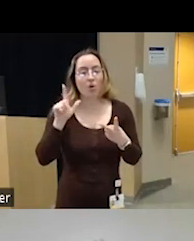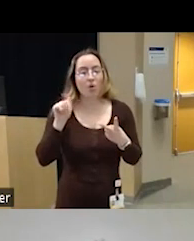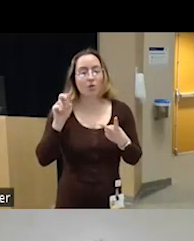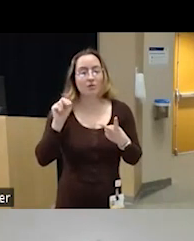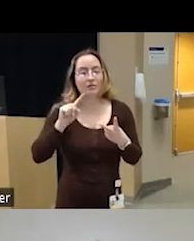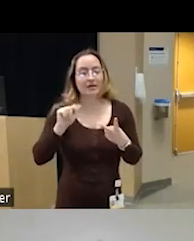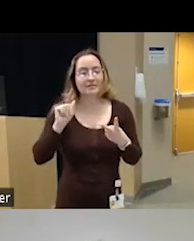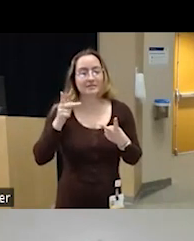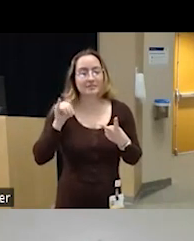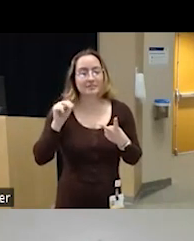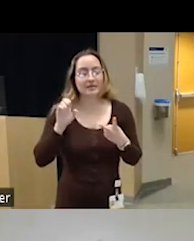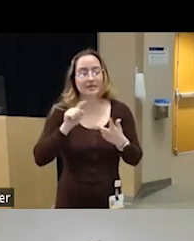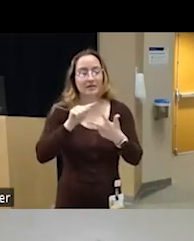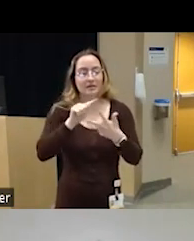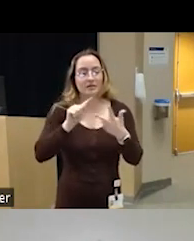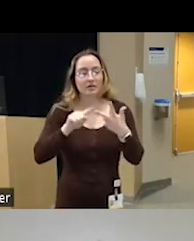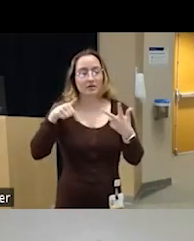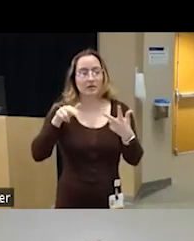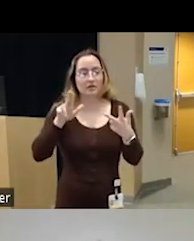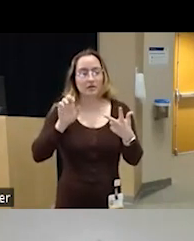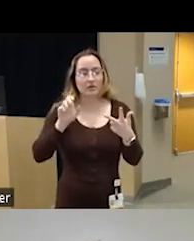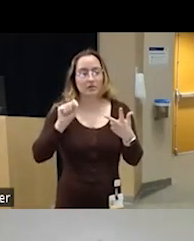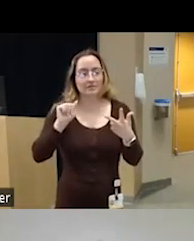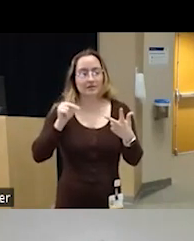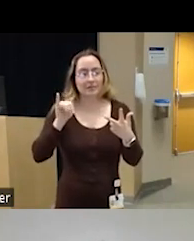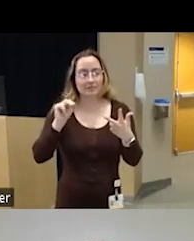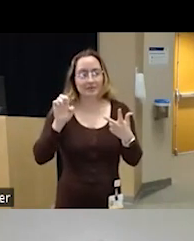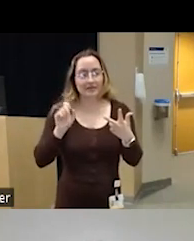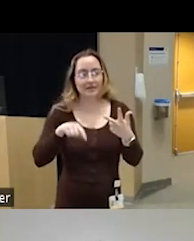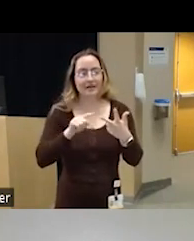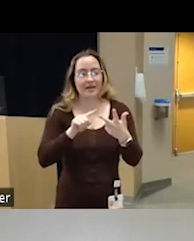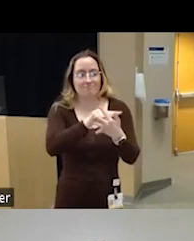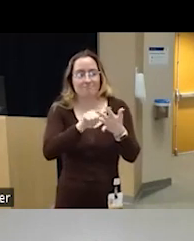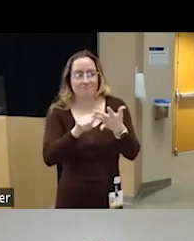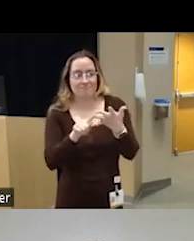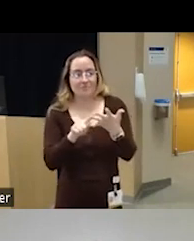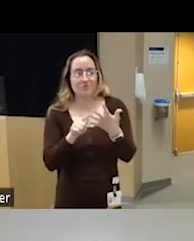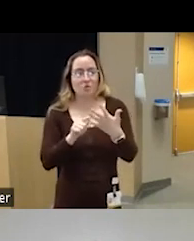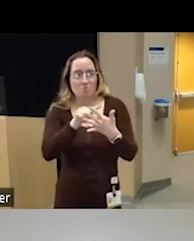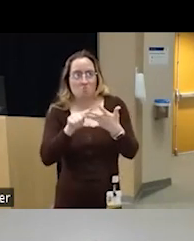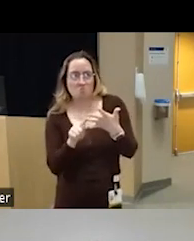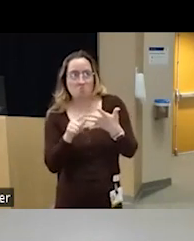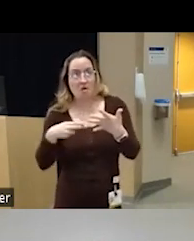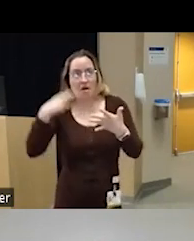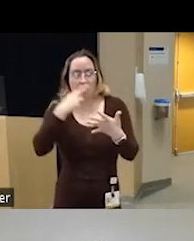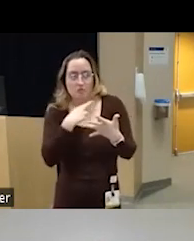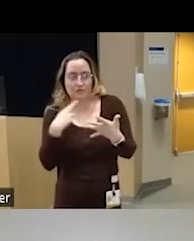Quetiapine as well as risperidone and lower risk with typical antipsychotics are purpose all